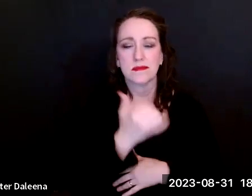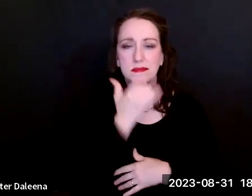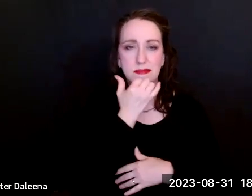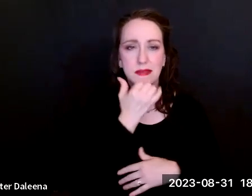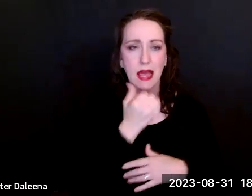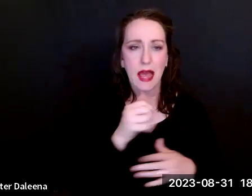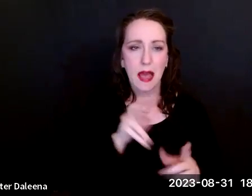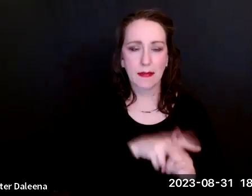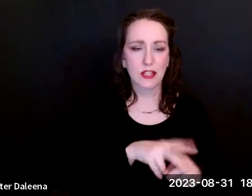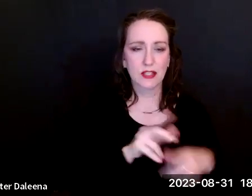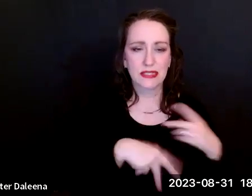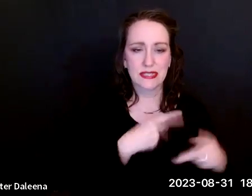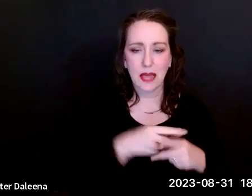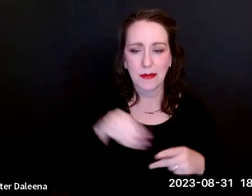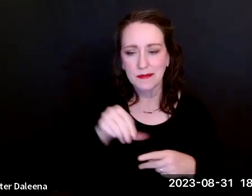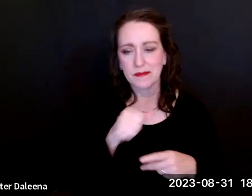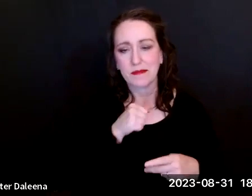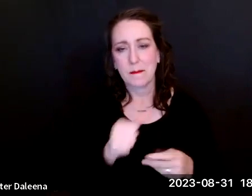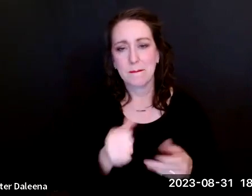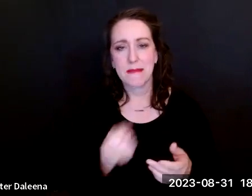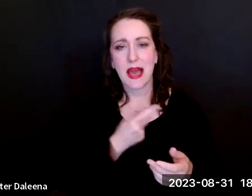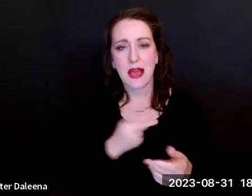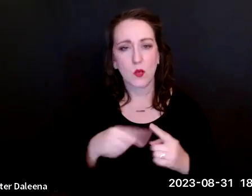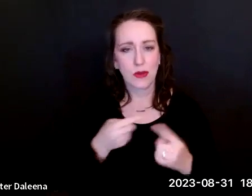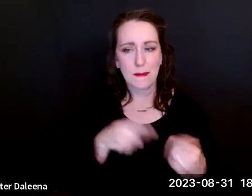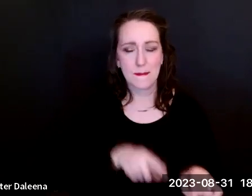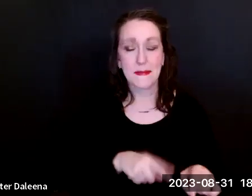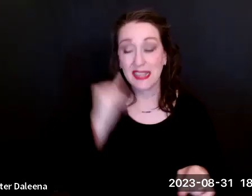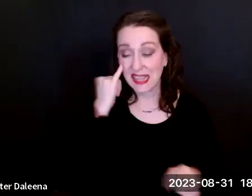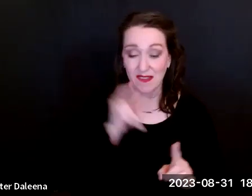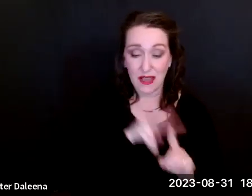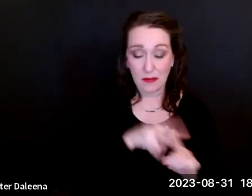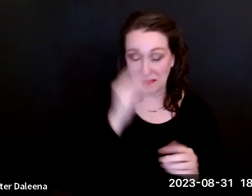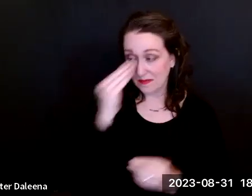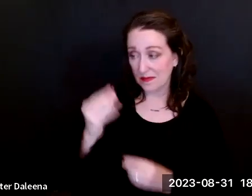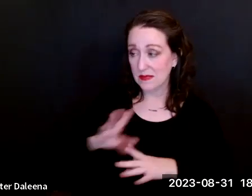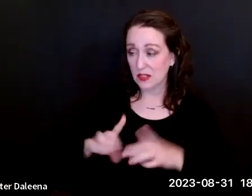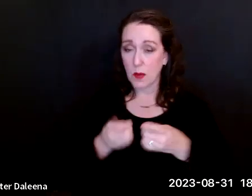type and refunding fees when that happens if the applicant notifies the department before we